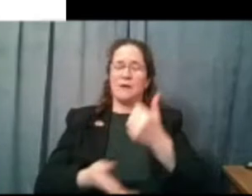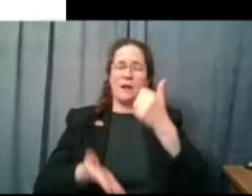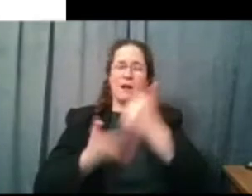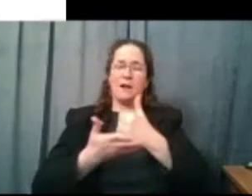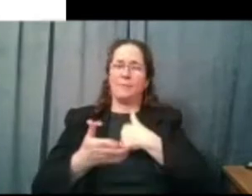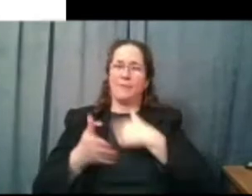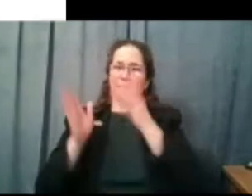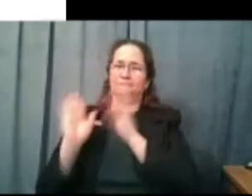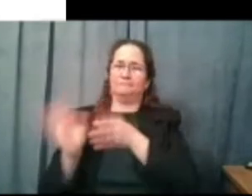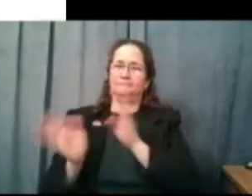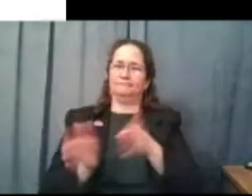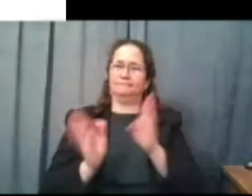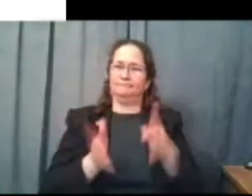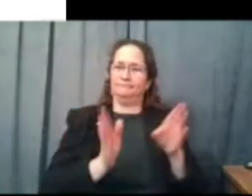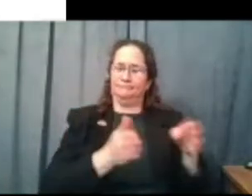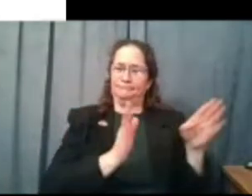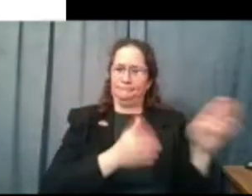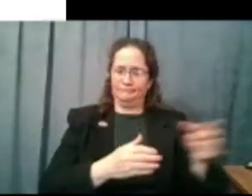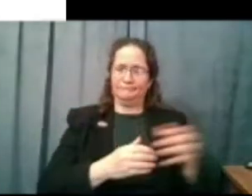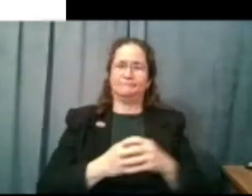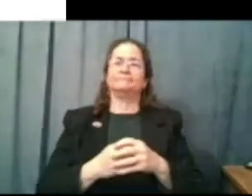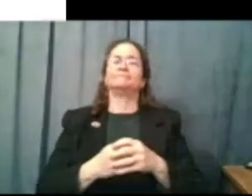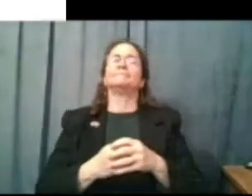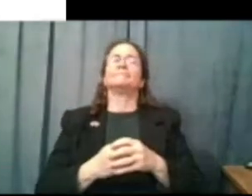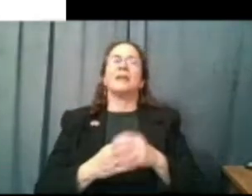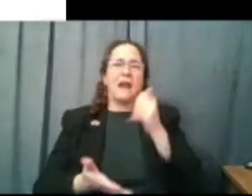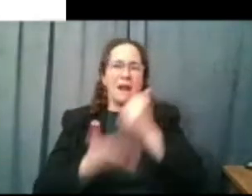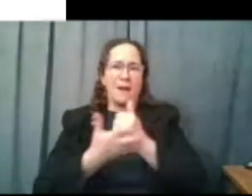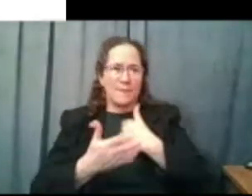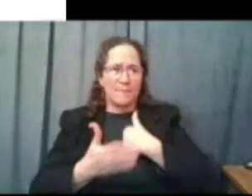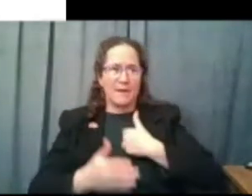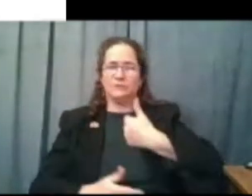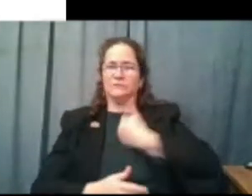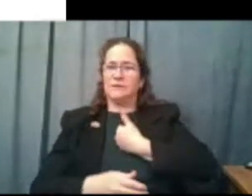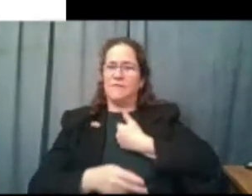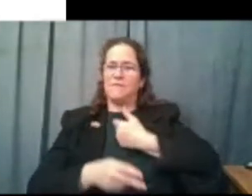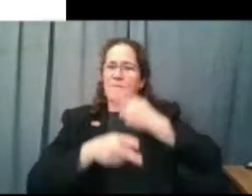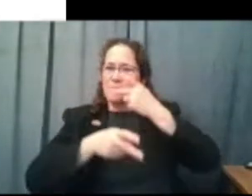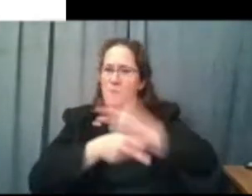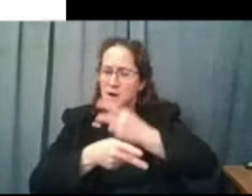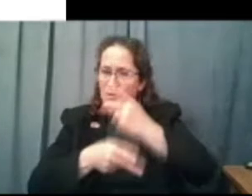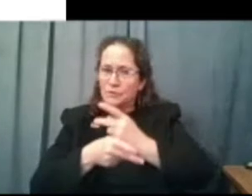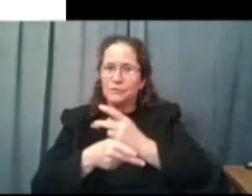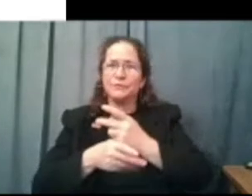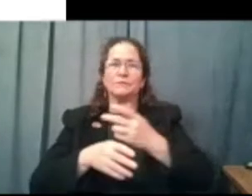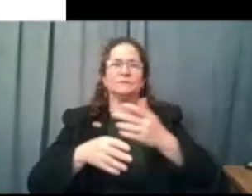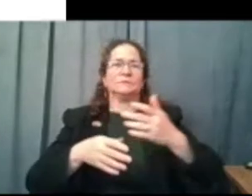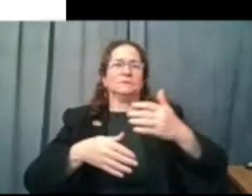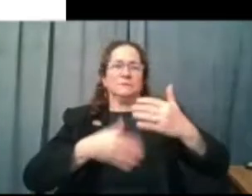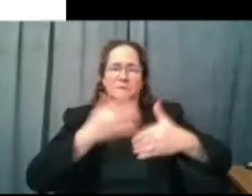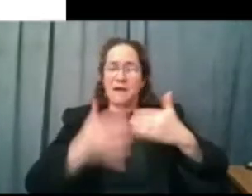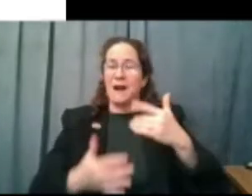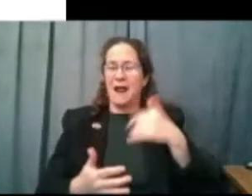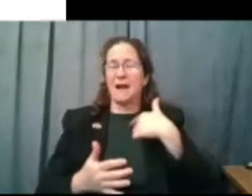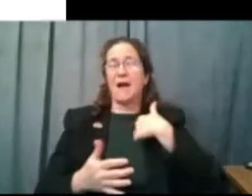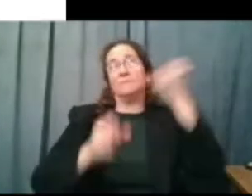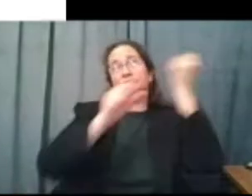So they really help in self monitoring and progress. And I even think of my calendar as a checklist that I have for the day, right.